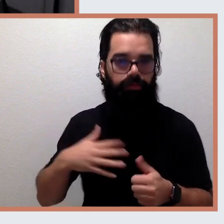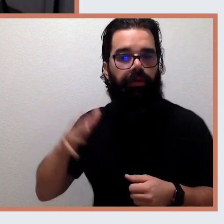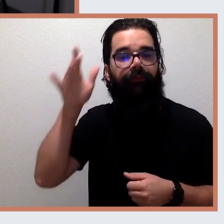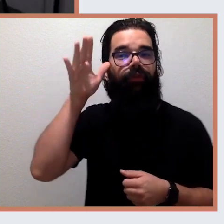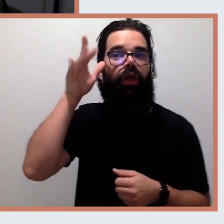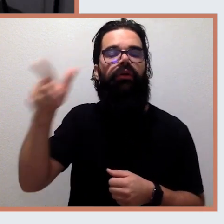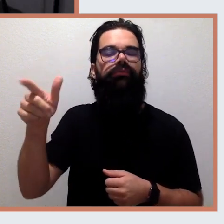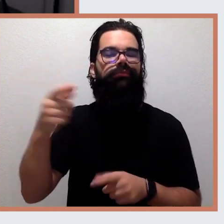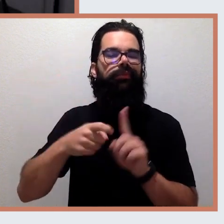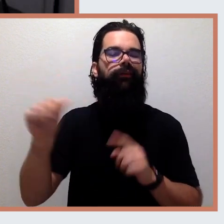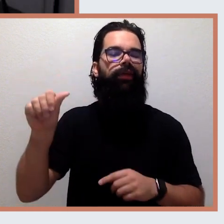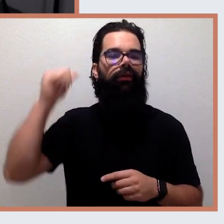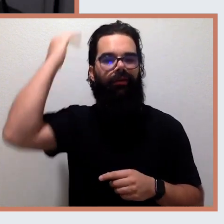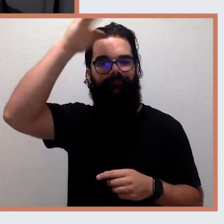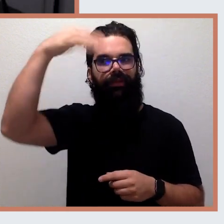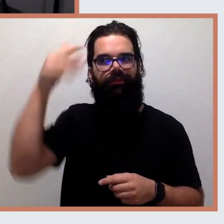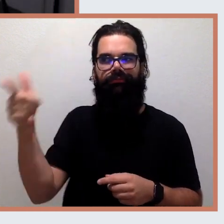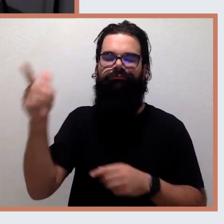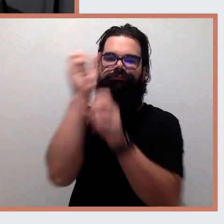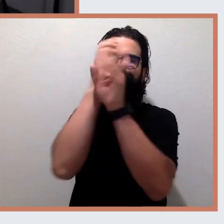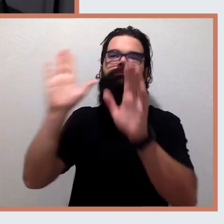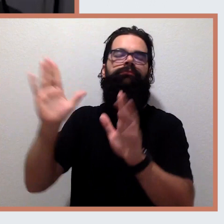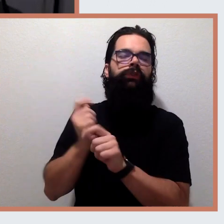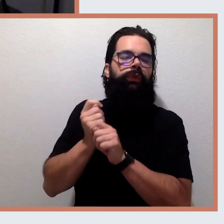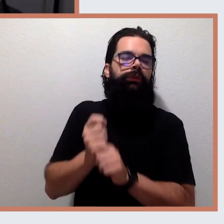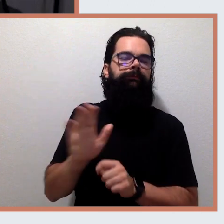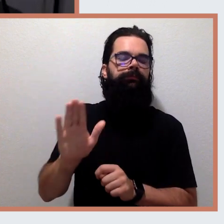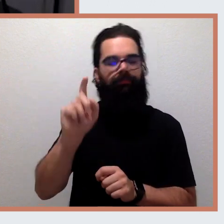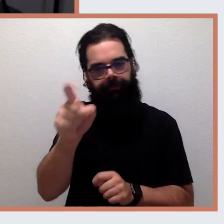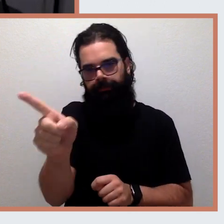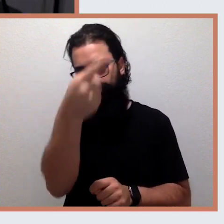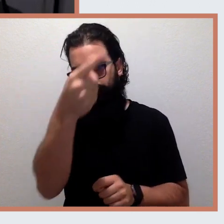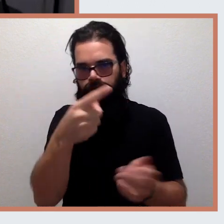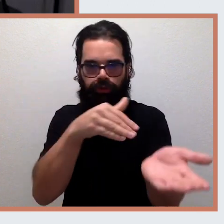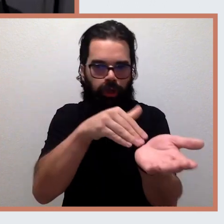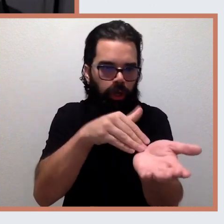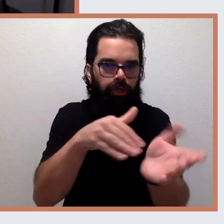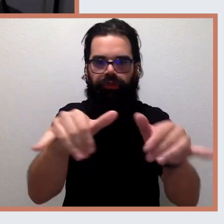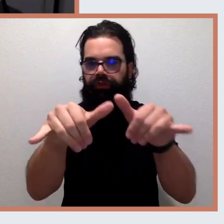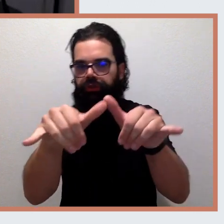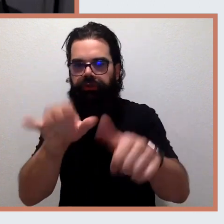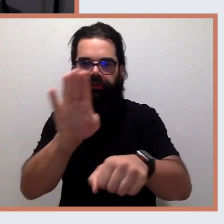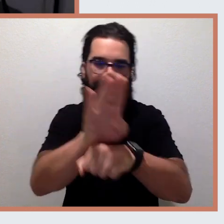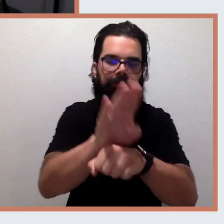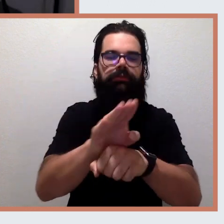My father, you know, he's from Afghanistan, so he's like, "No, no, you have to become doctor, you know, engineer, businessman, Wall Street, whatever."